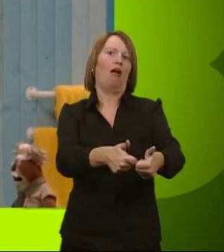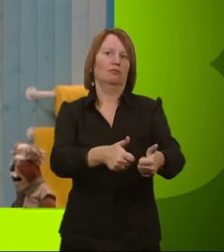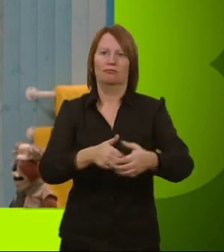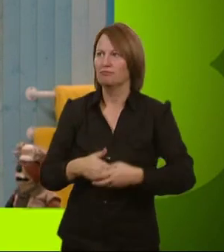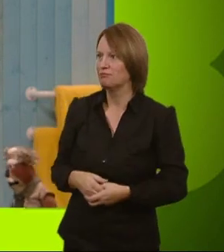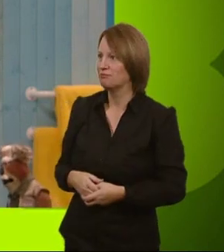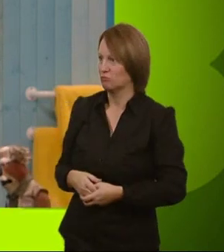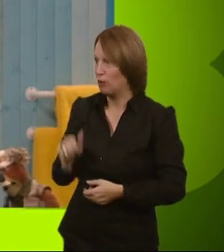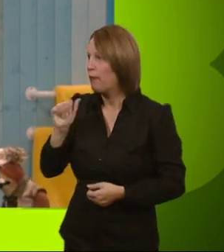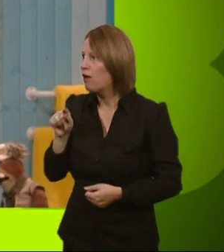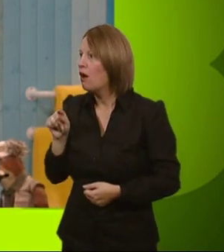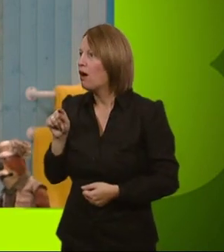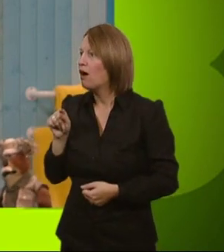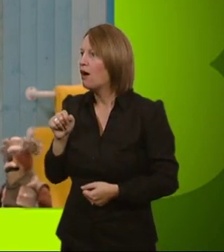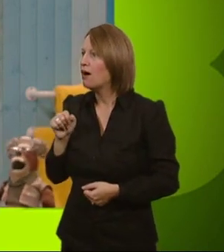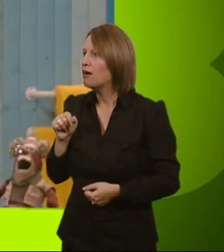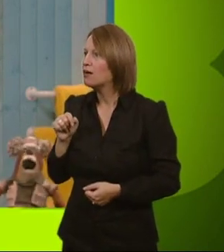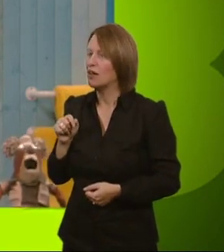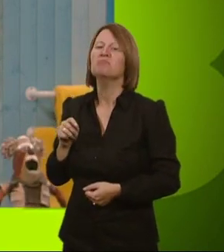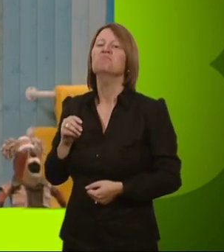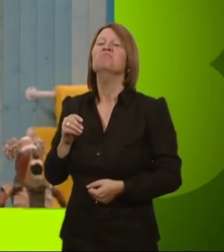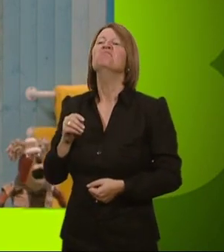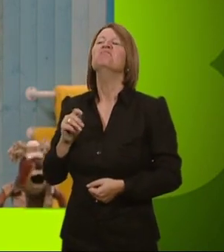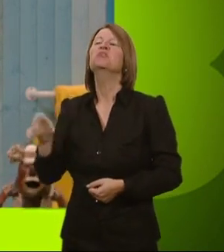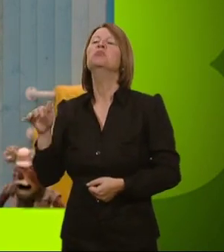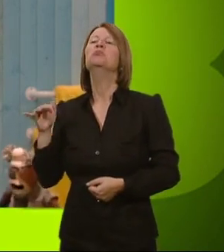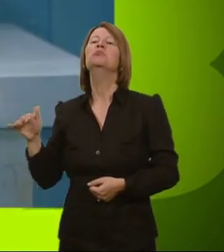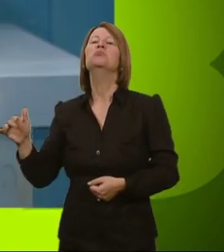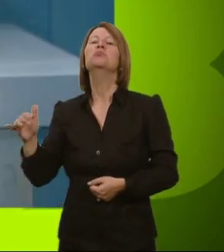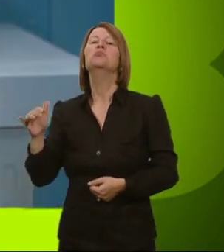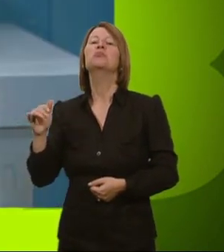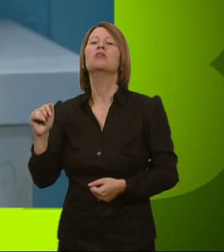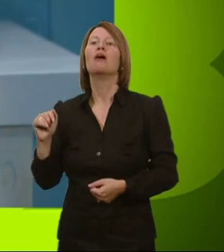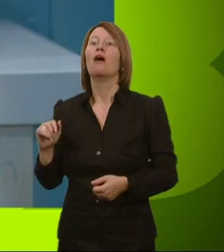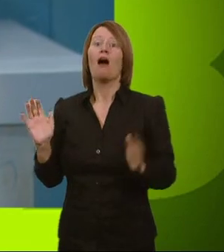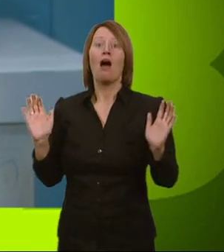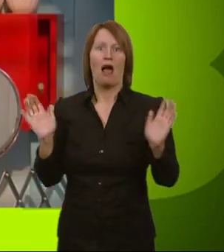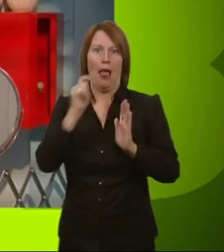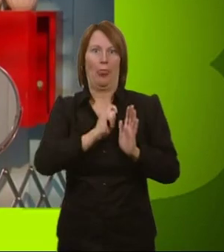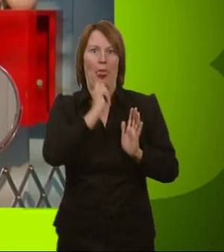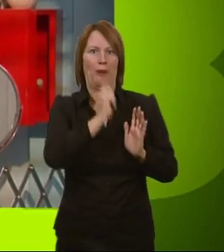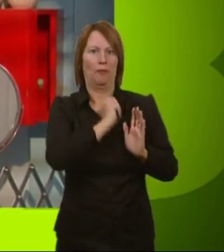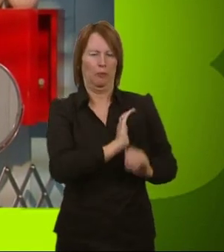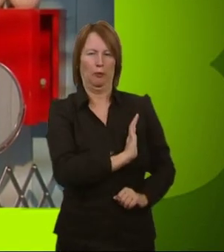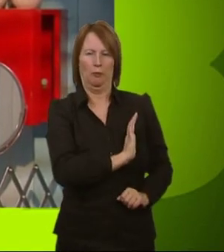bro ice cream please yeah yeah yeah all right you'll get your